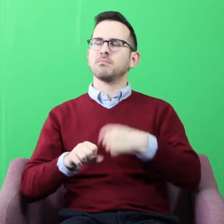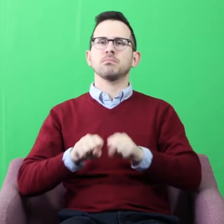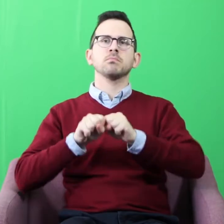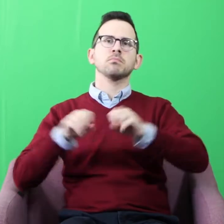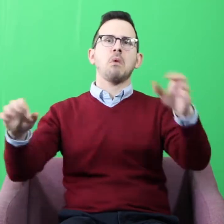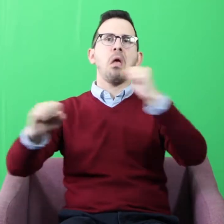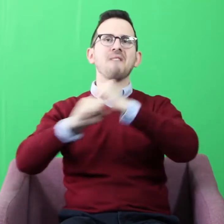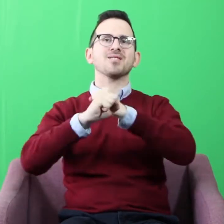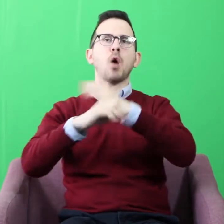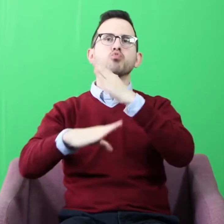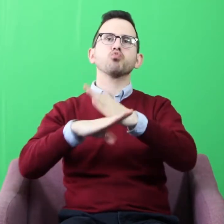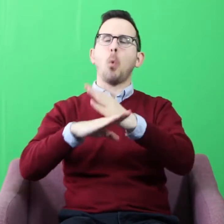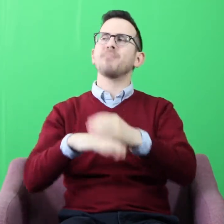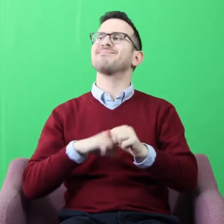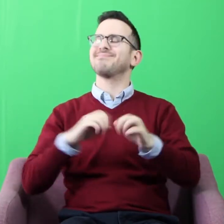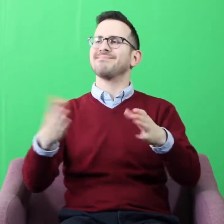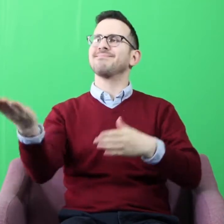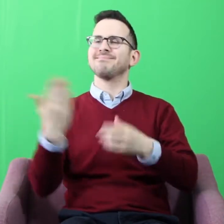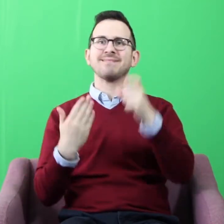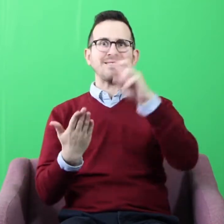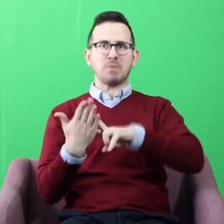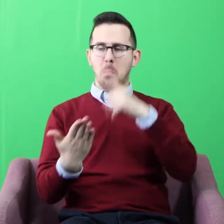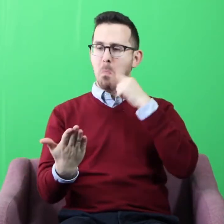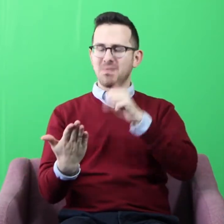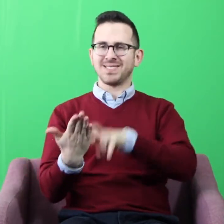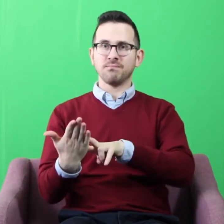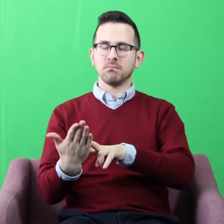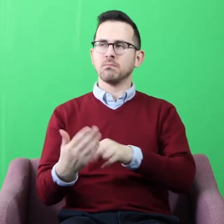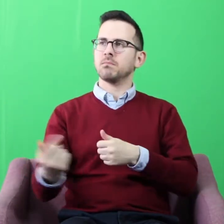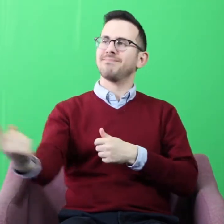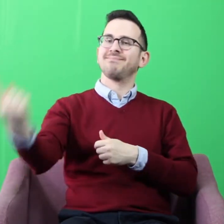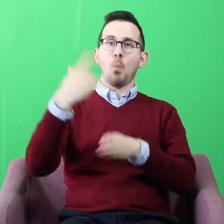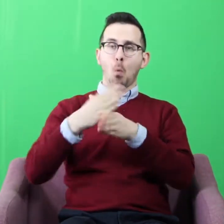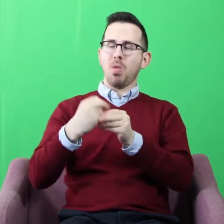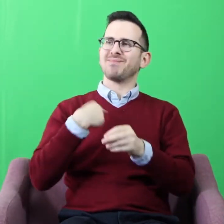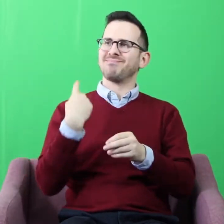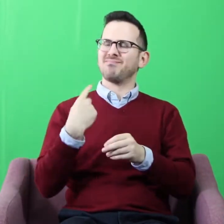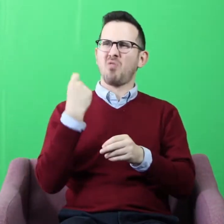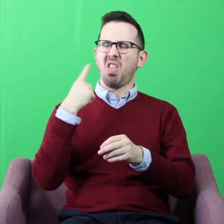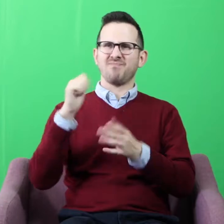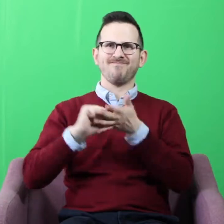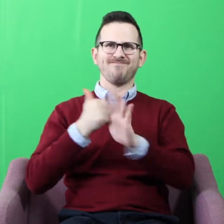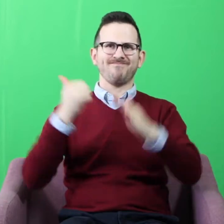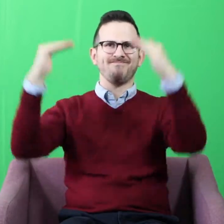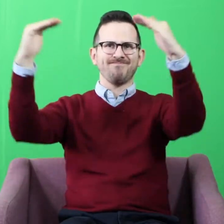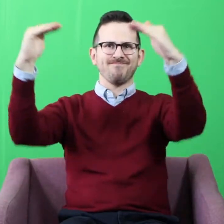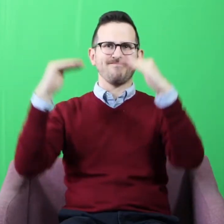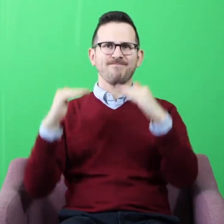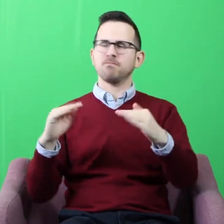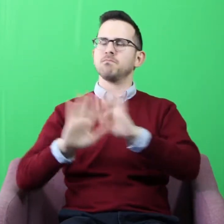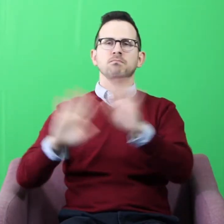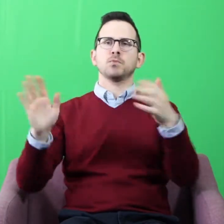In the past we used to advertise a job, receive some CVs, think someone looked really impressive on paper but then when we tried to work with that person discover that their skills were not very good.